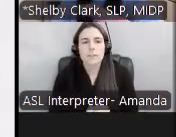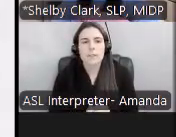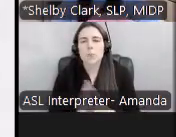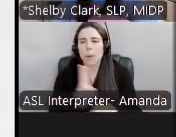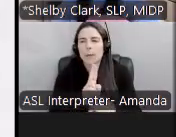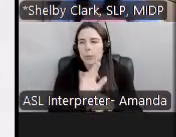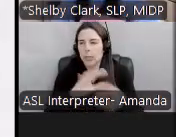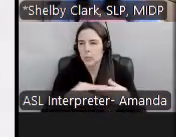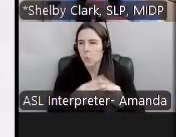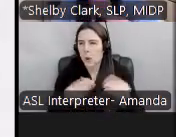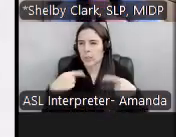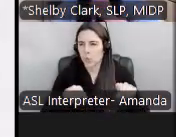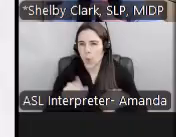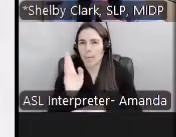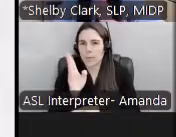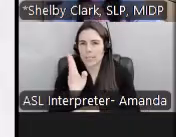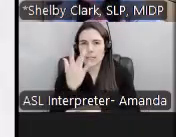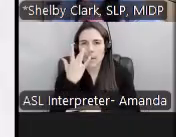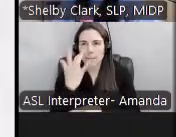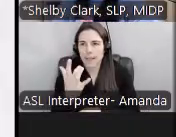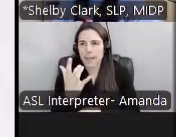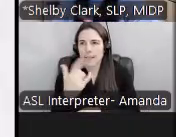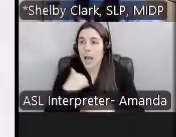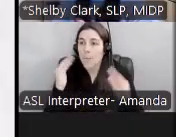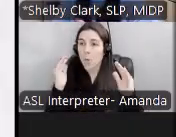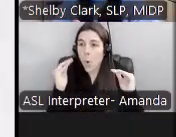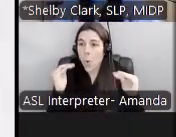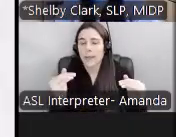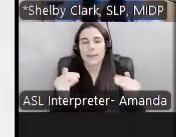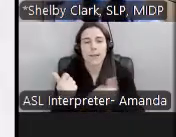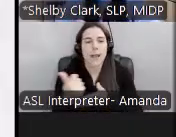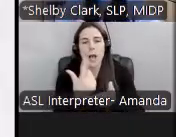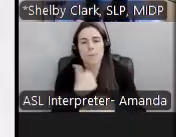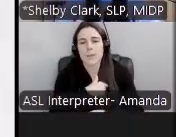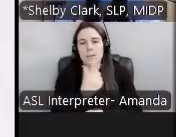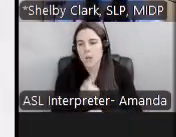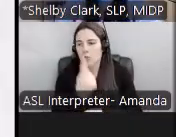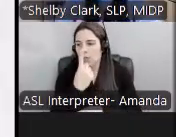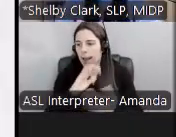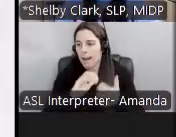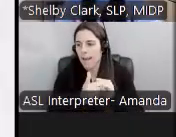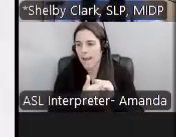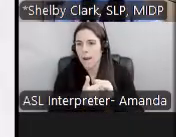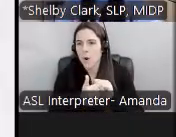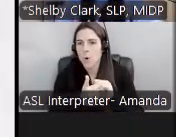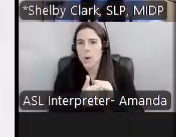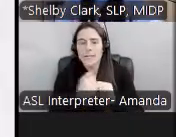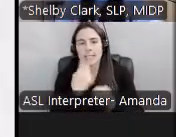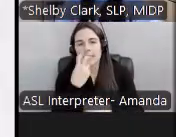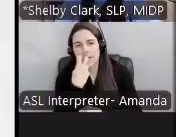throughout my presentation, because I'm hoping that it kind of helps us understand how speech and language development